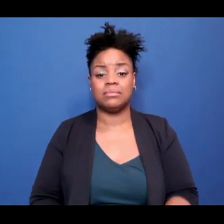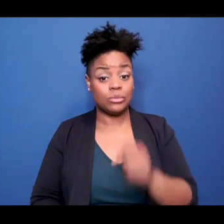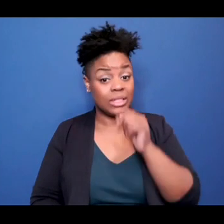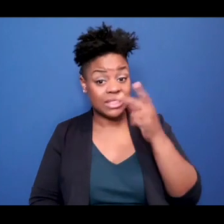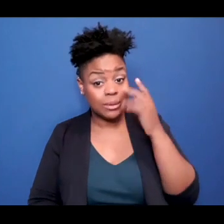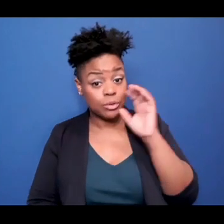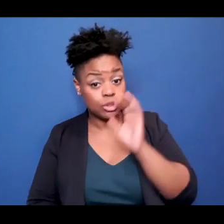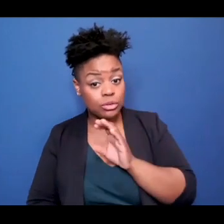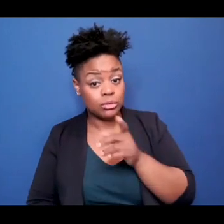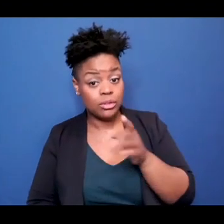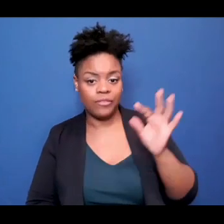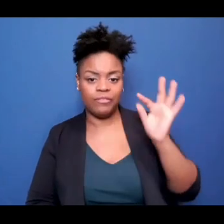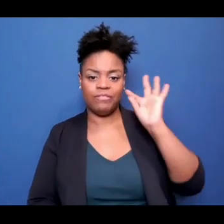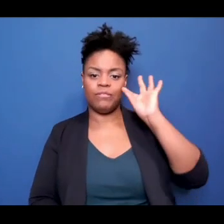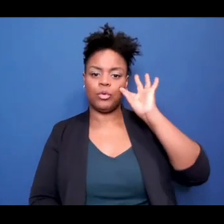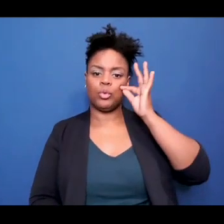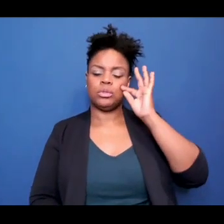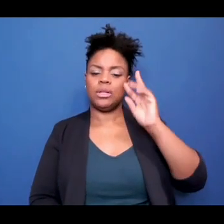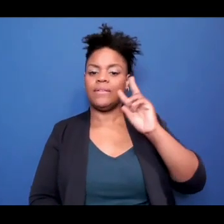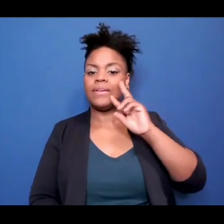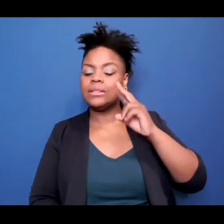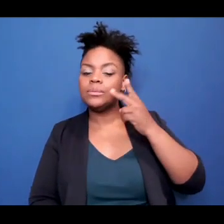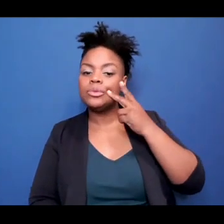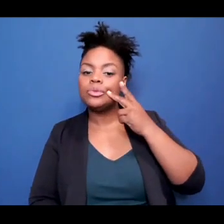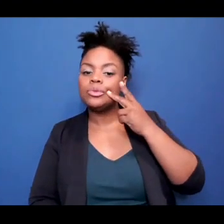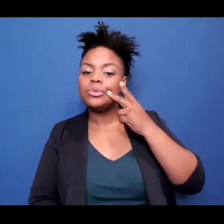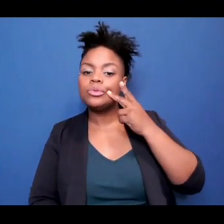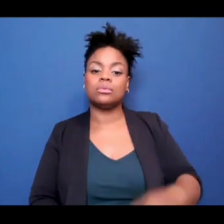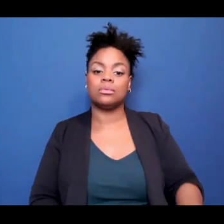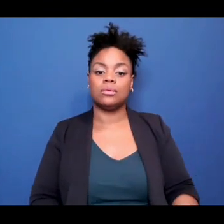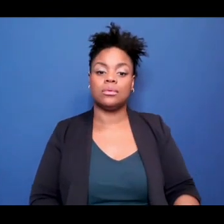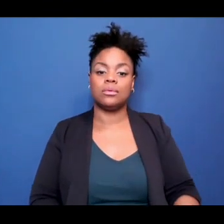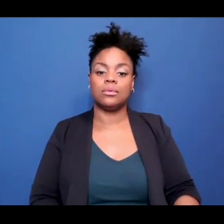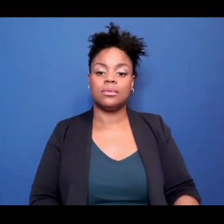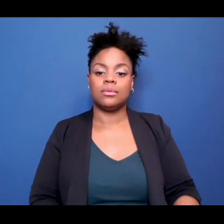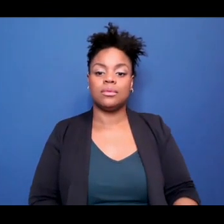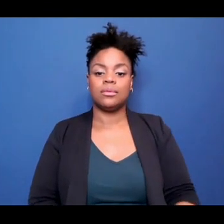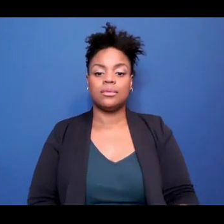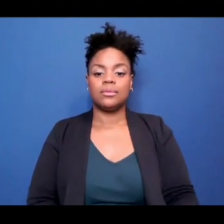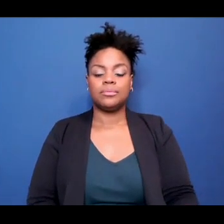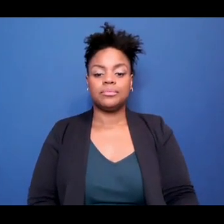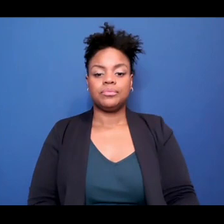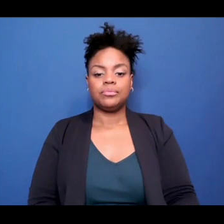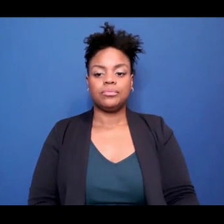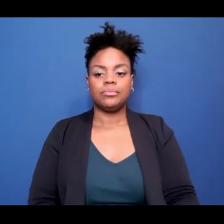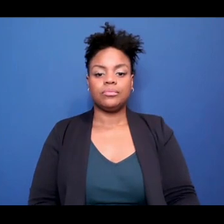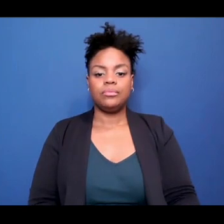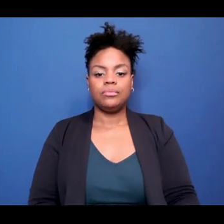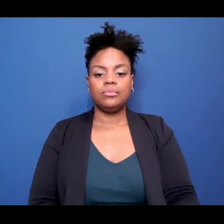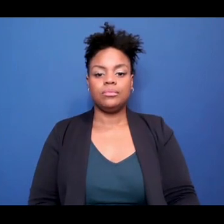RD. WE DON'T SEE MUCH OF IS FRUITS AND VEGETABLES. BUT THESE WHICH HE WAS ARE BUT